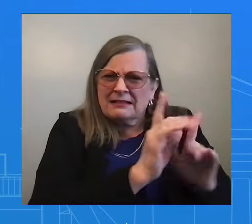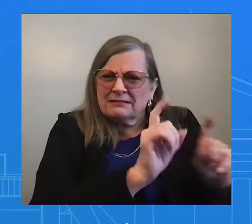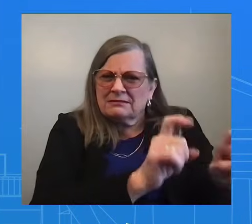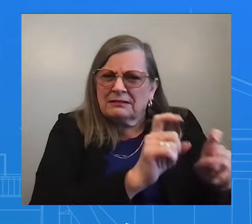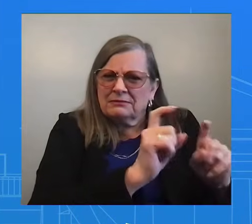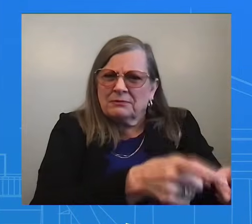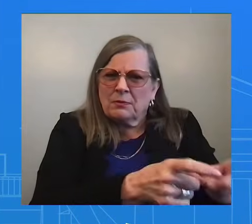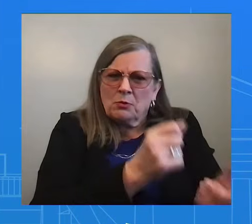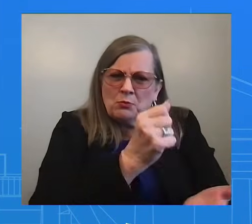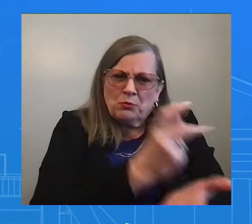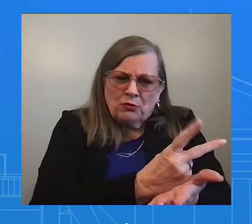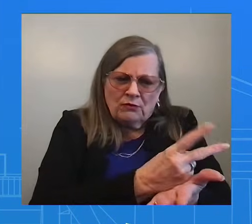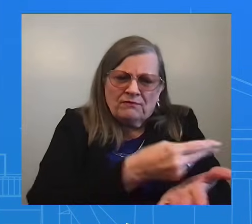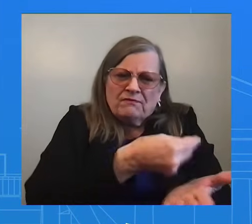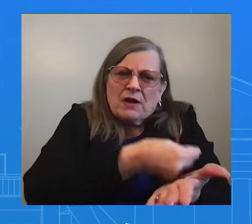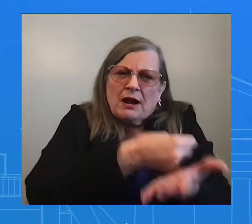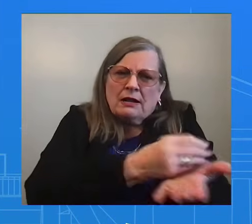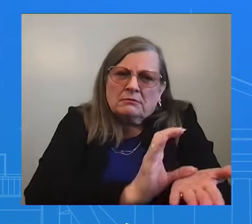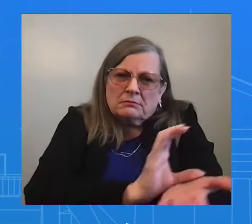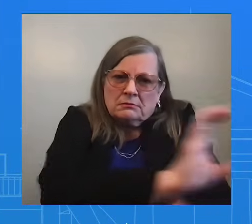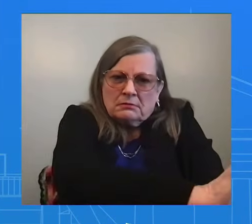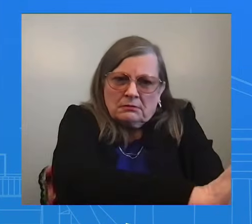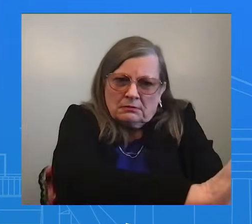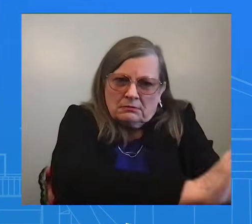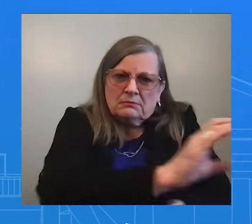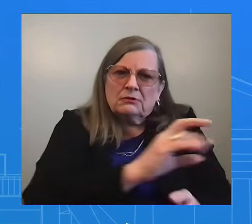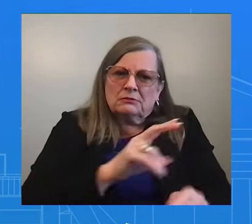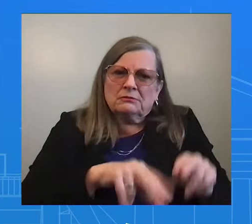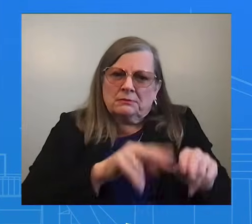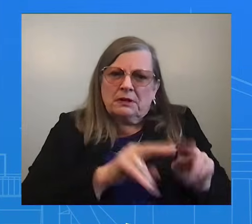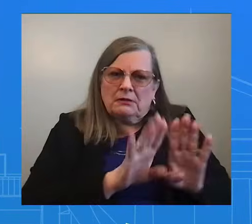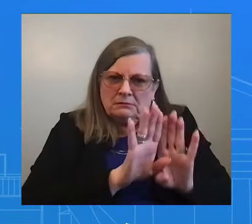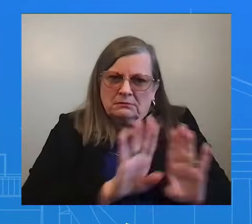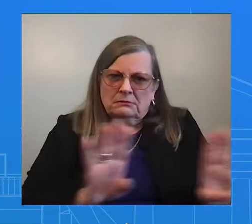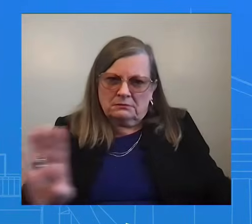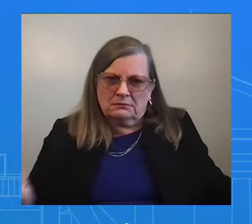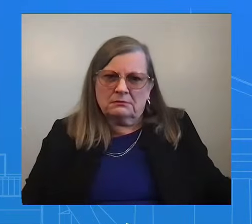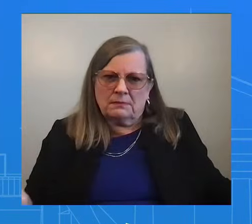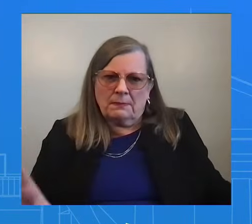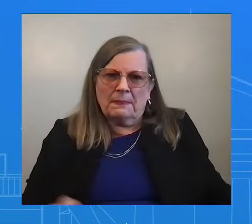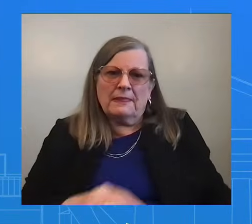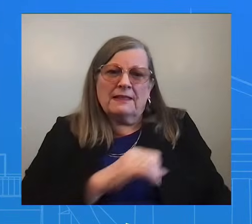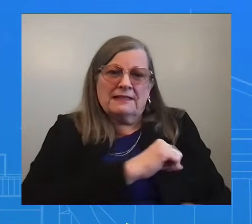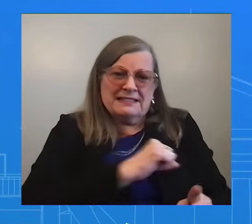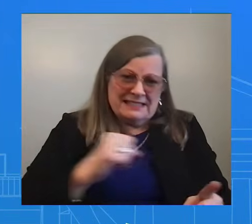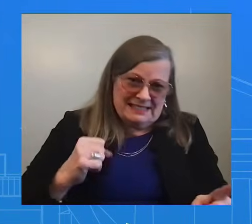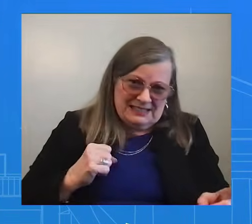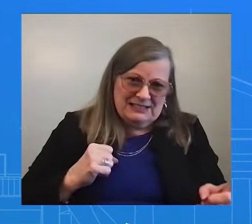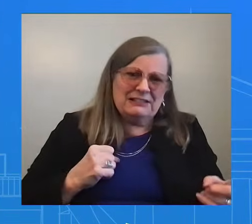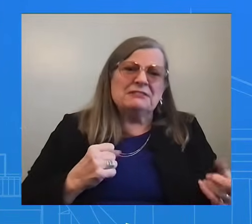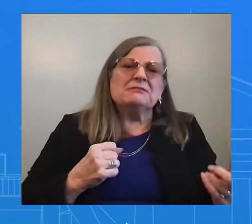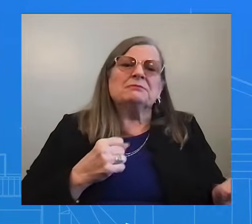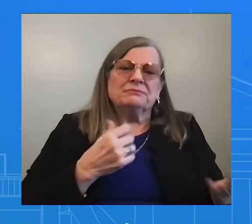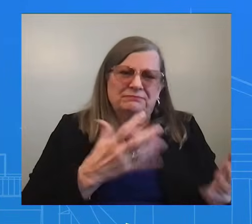from the Senate side at this time -- I know they -- they d- -- have decided to go home -- but those conversation to get border security,